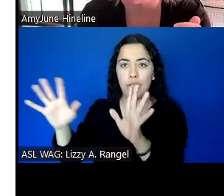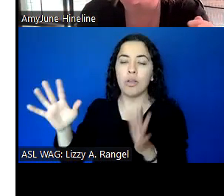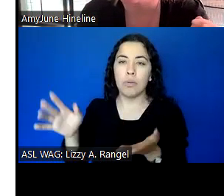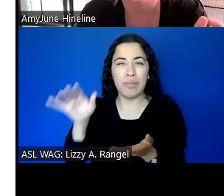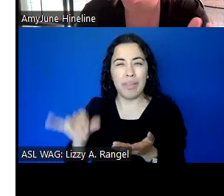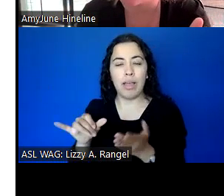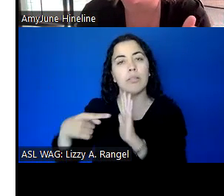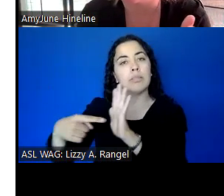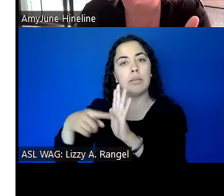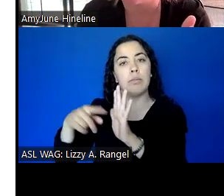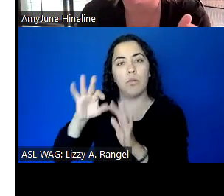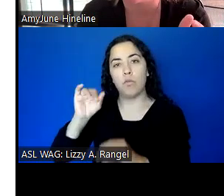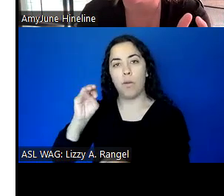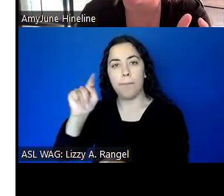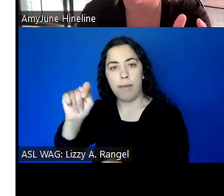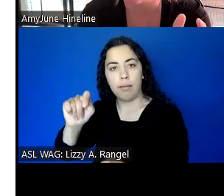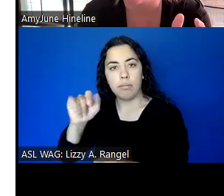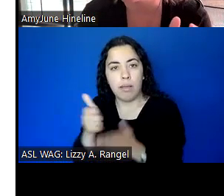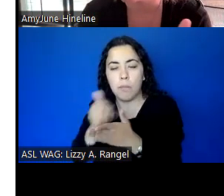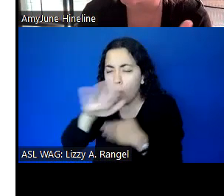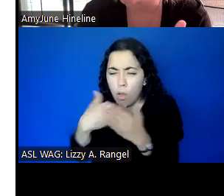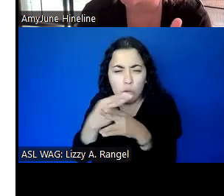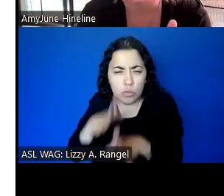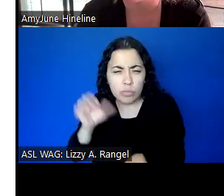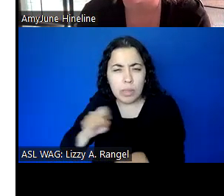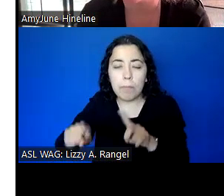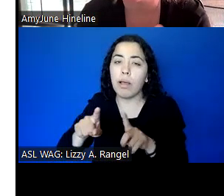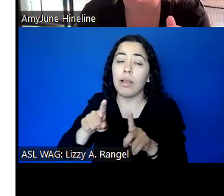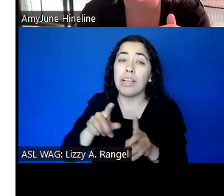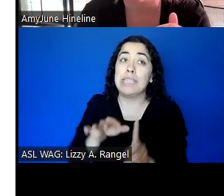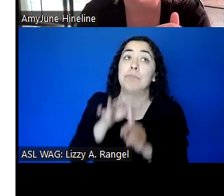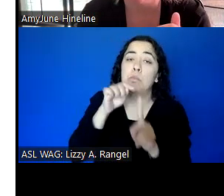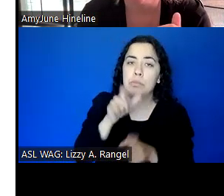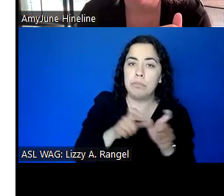formats. Like what should your phone number look like? What should the date look like? Remember,